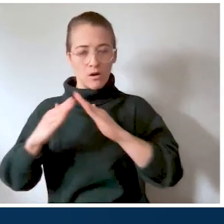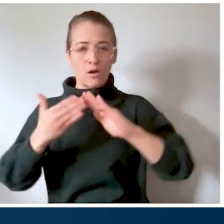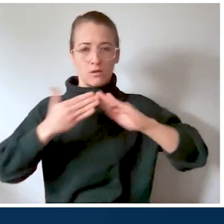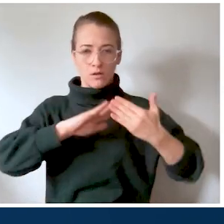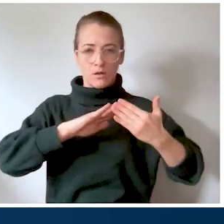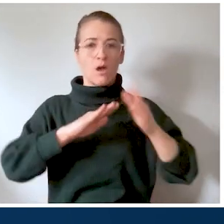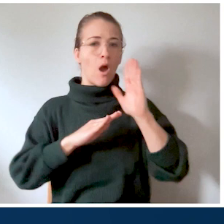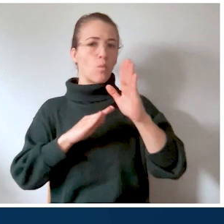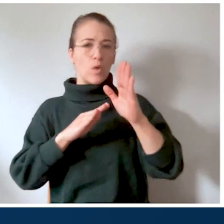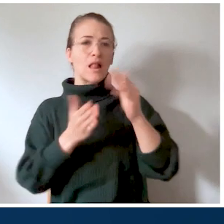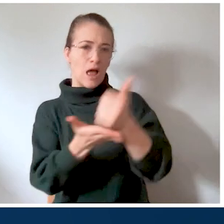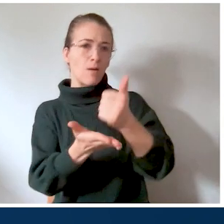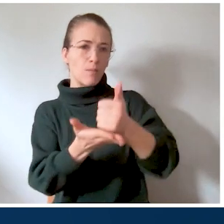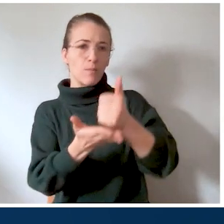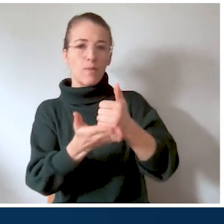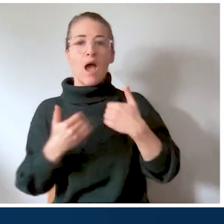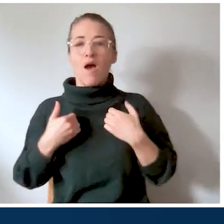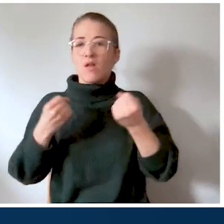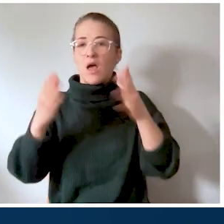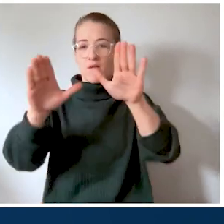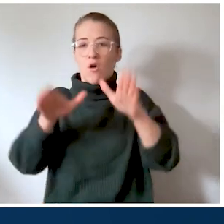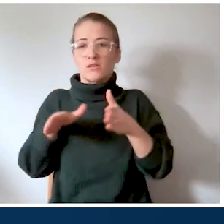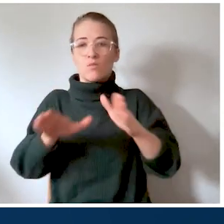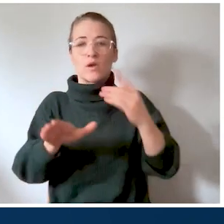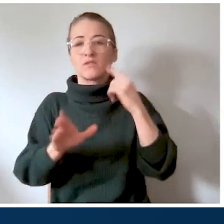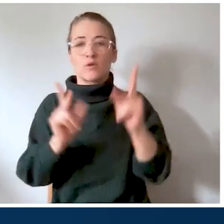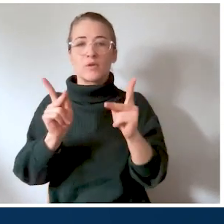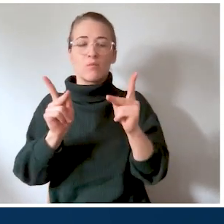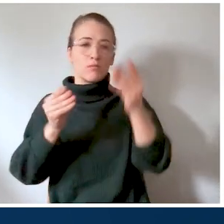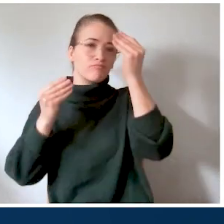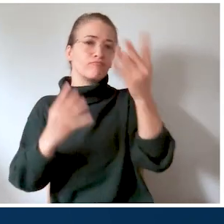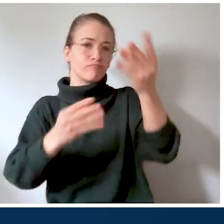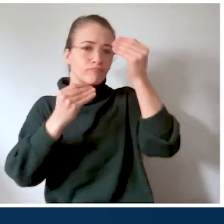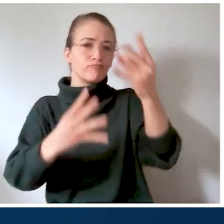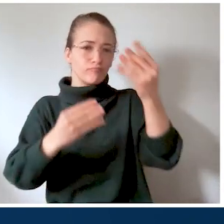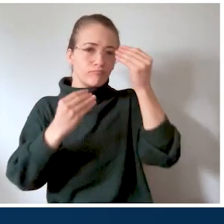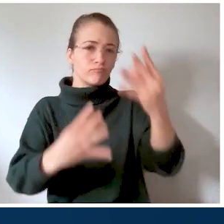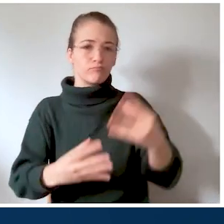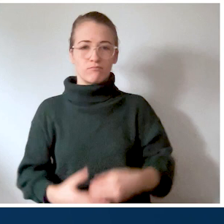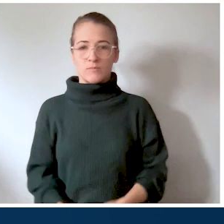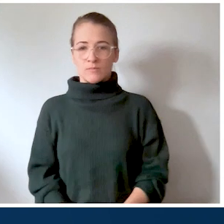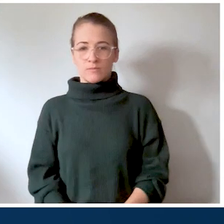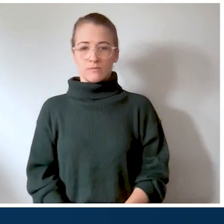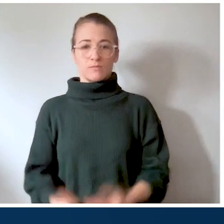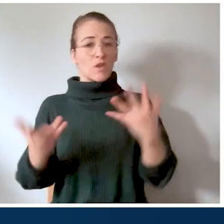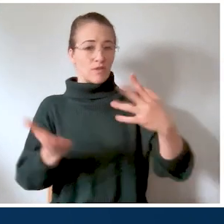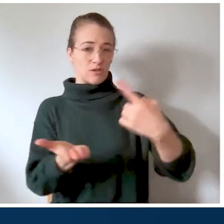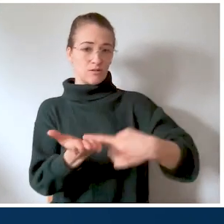they'll direct you. There's a lot of great ways for people to pass on information. And so, as you talked about googling some research